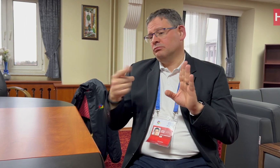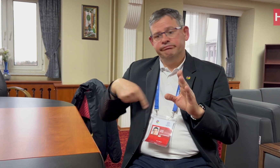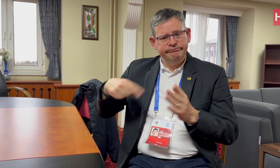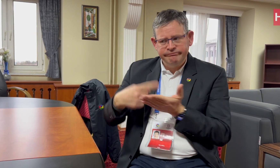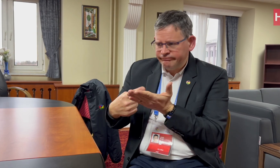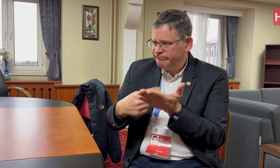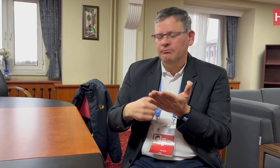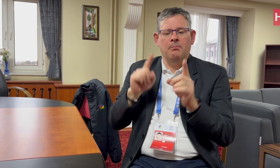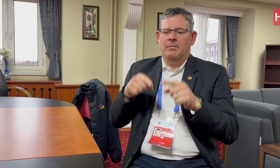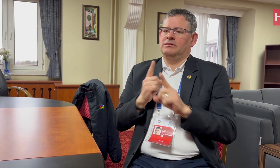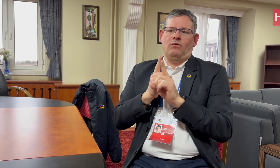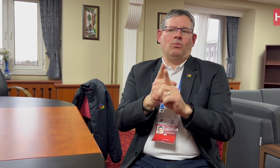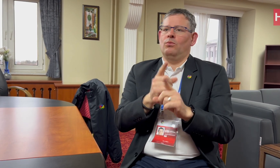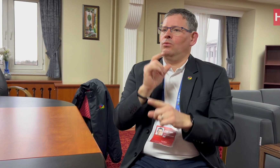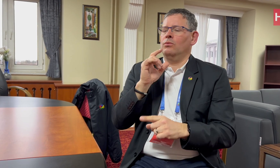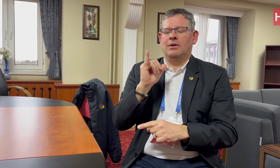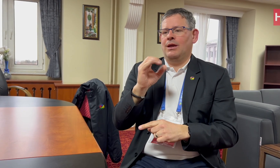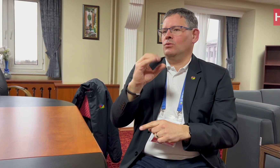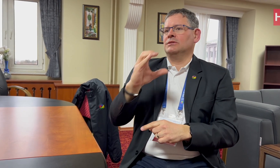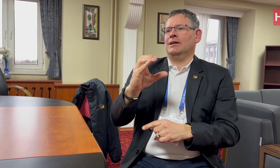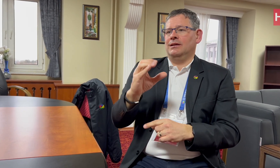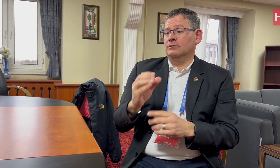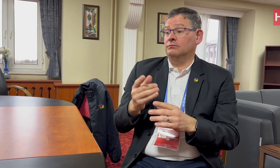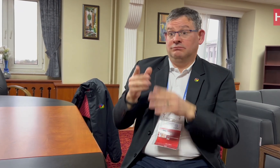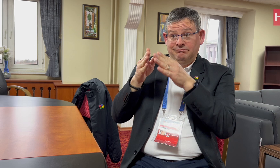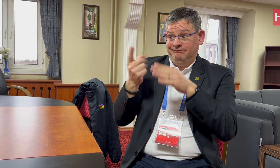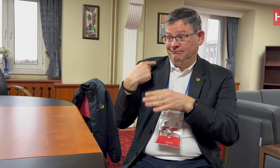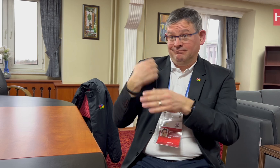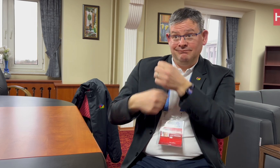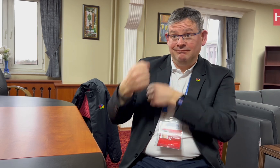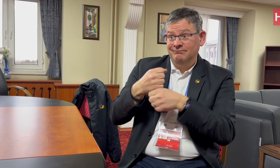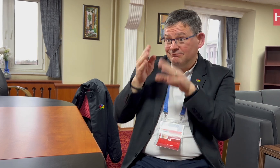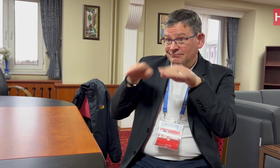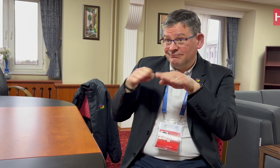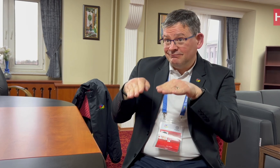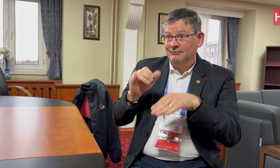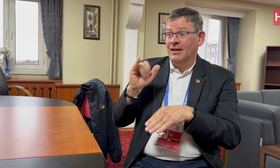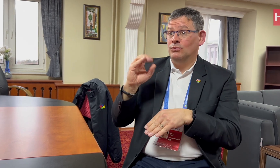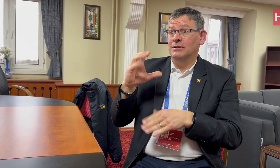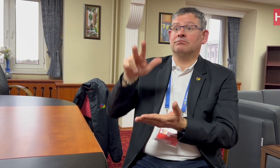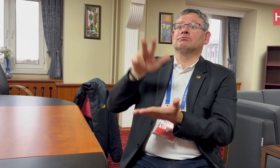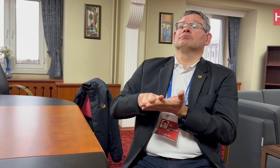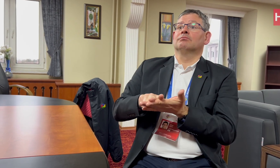We as board members had another discussion and we agreed to fully abide by the IOC's decision. In December last year, the IOC